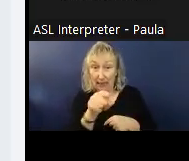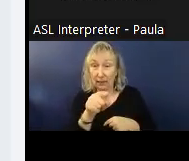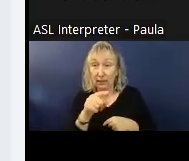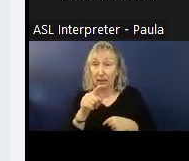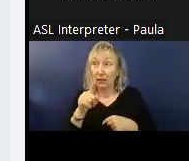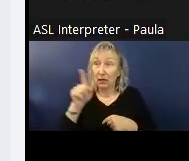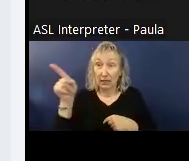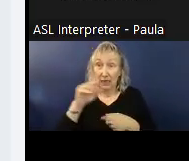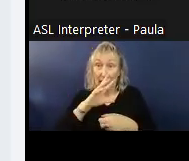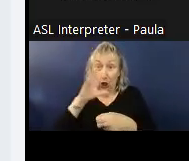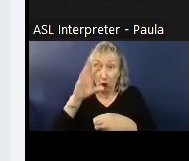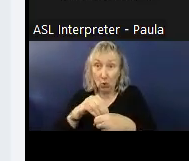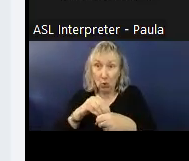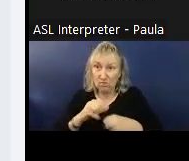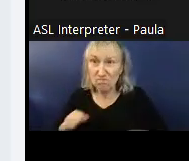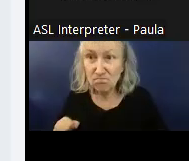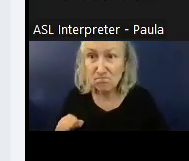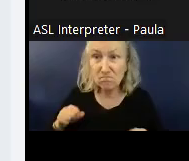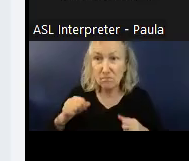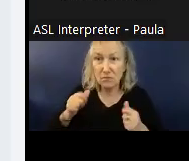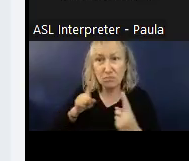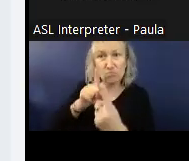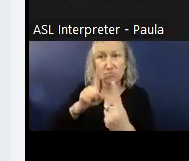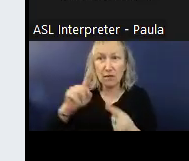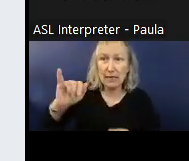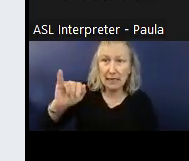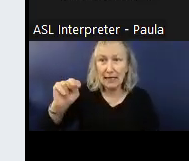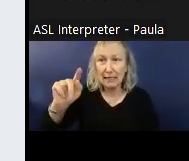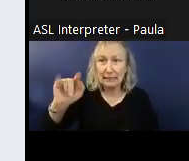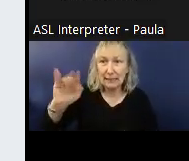intimidation, humiliation, etcetera, related to gender identity,